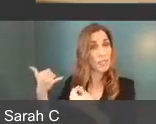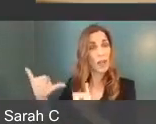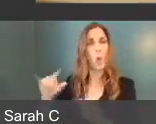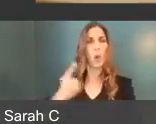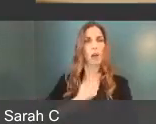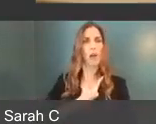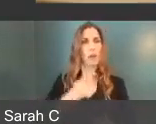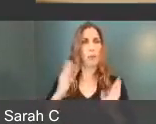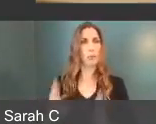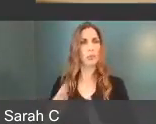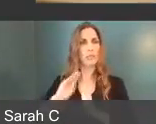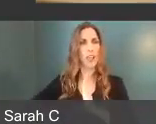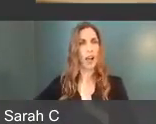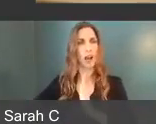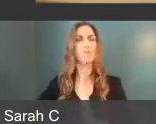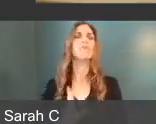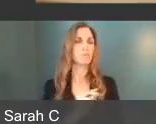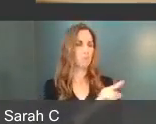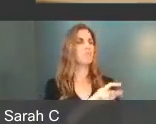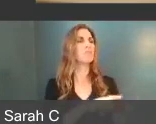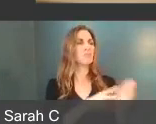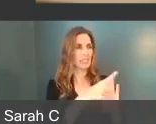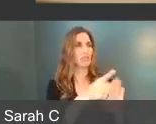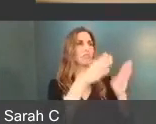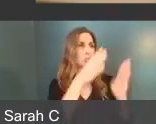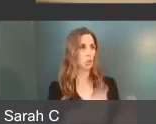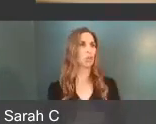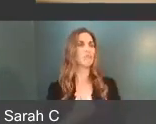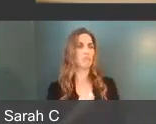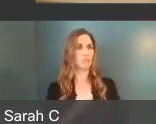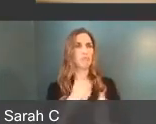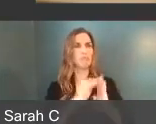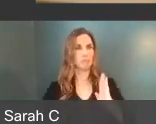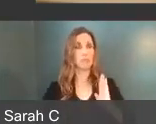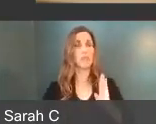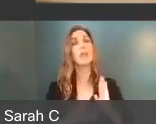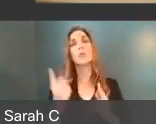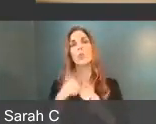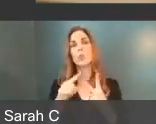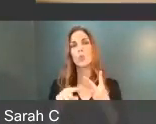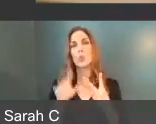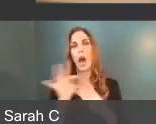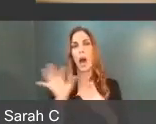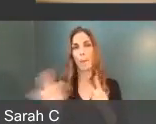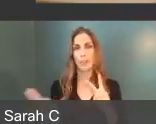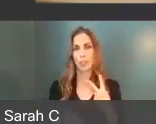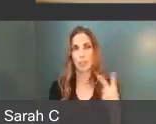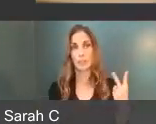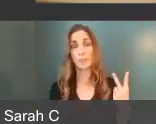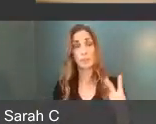[Commissioner Arkoosh] No, so they would do that, and so there's two options right now. If the individual is in a 1A